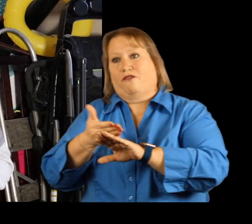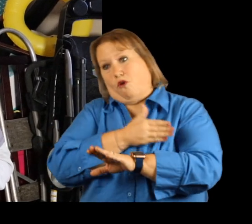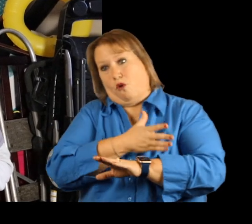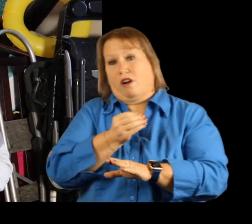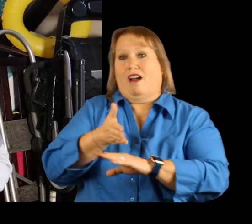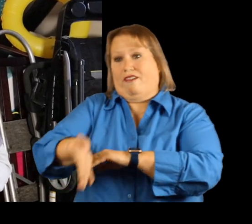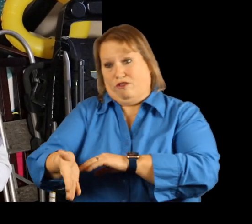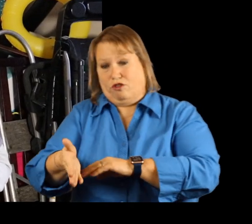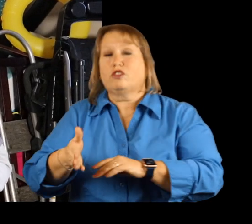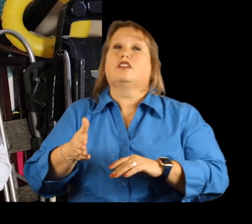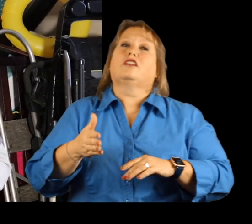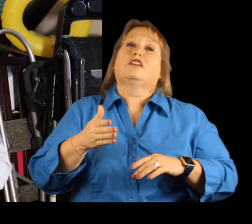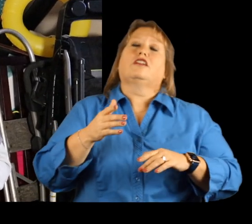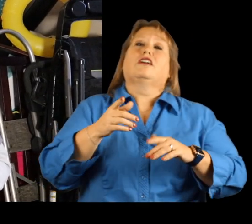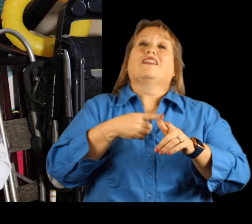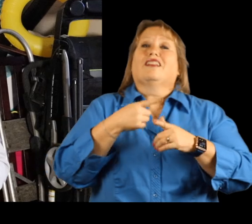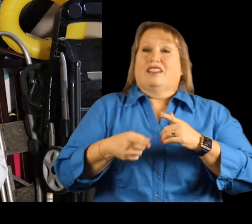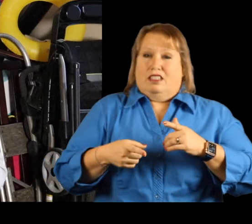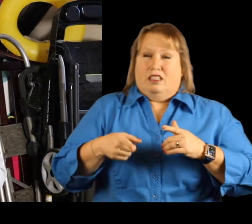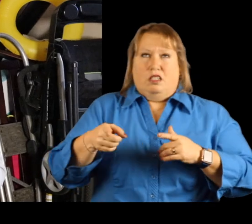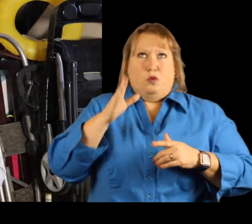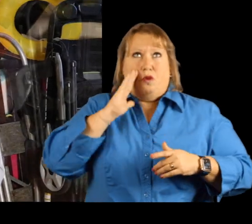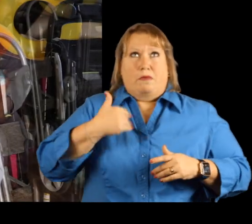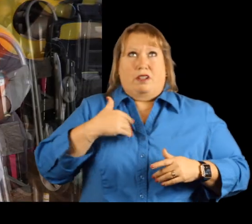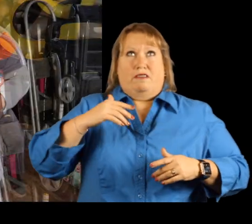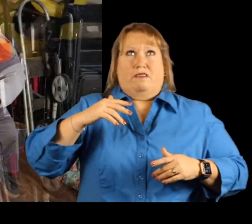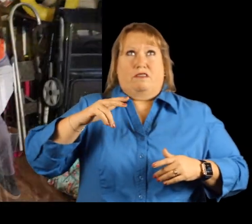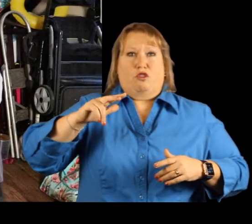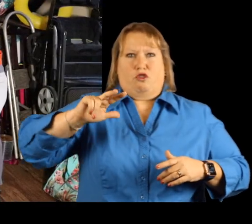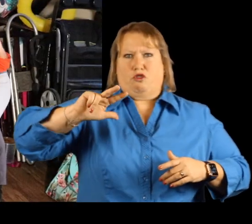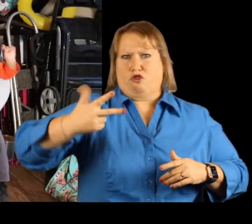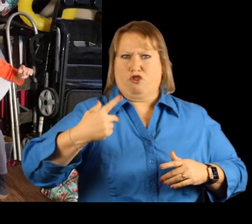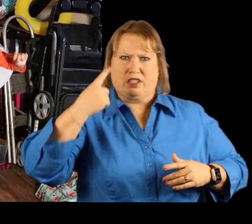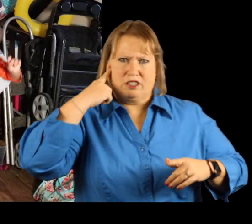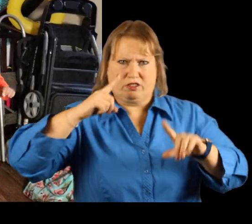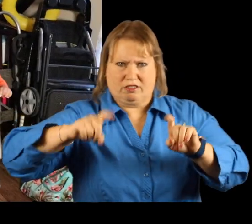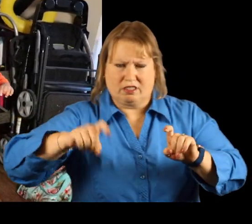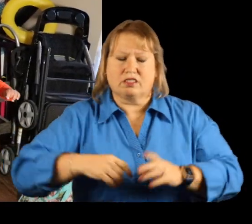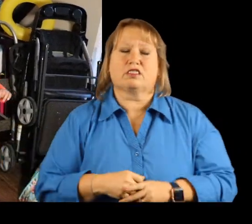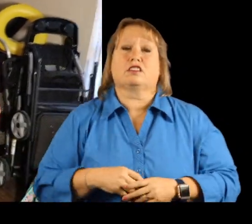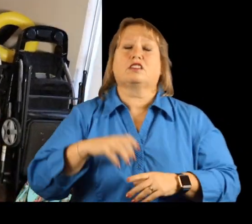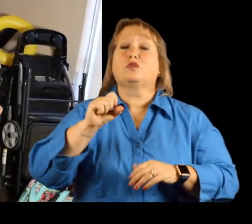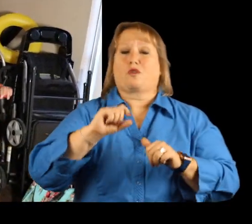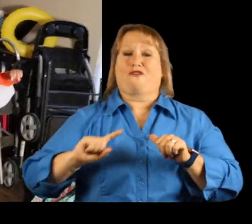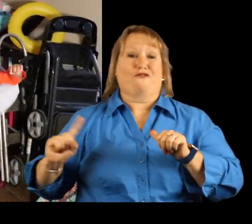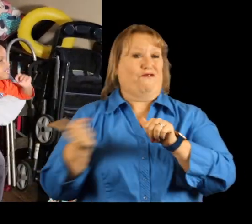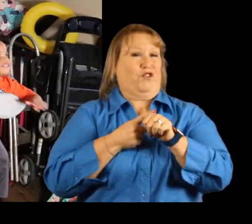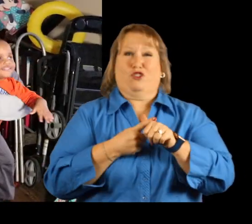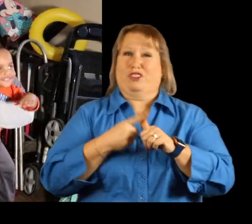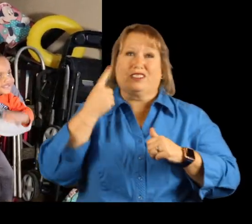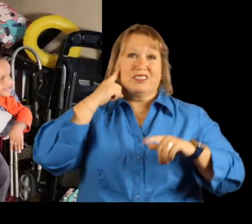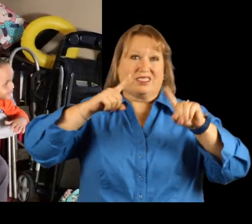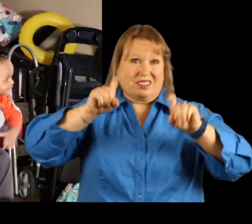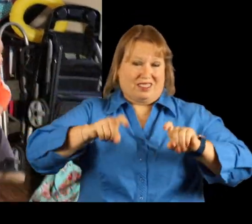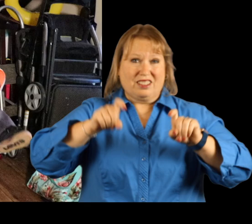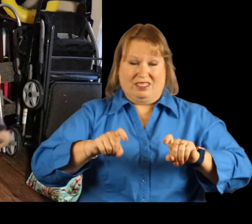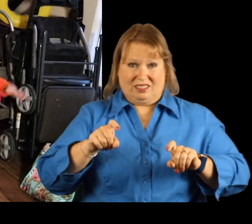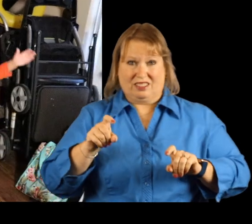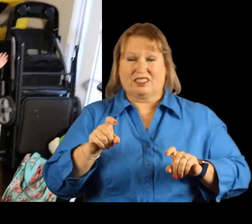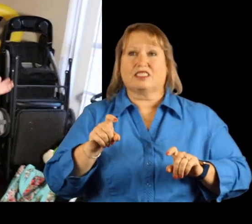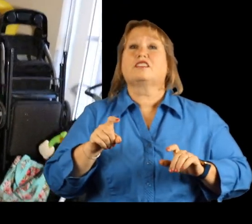And then this will be his third hearing test. So, the first ever hearing test that showed a hearing loss